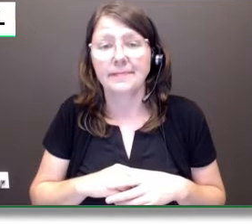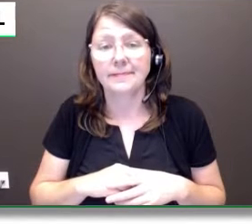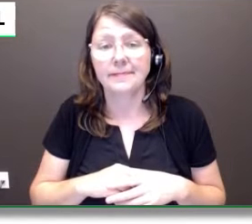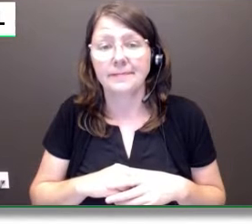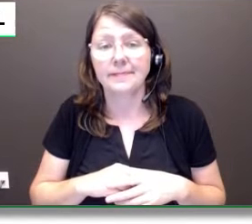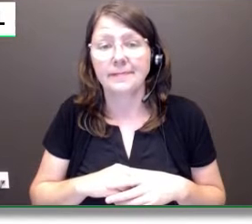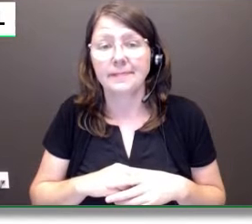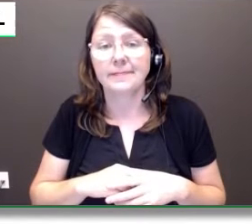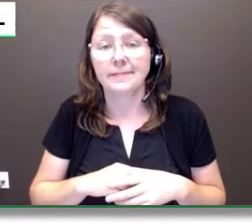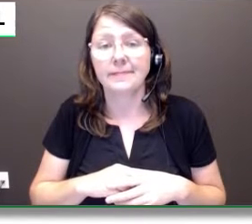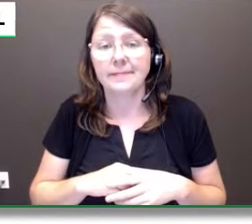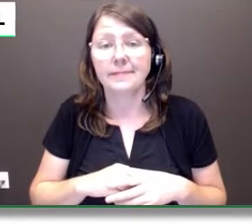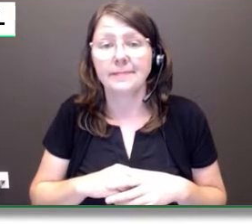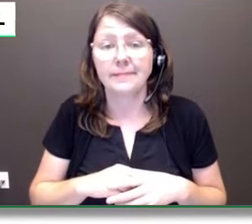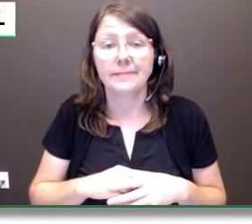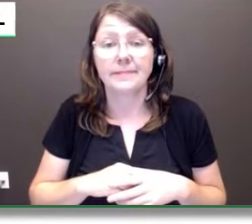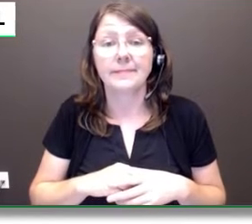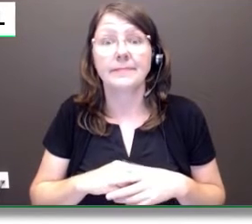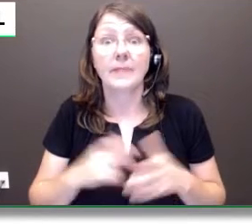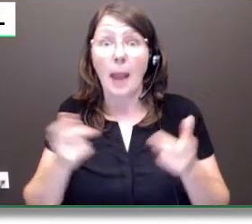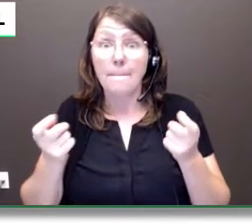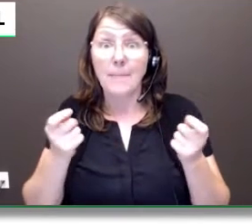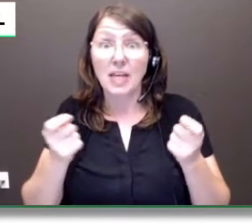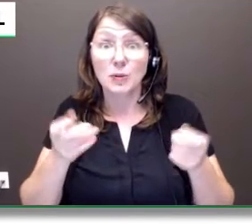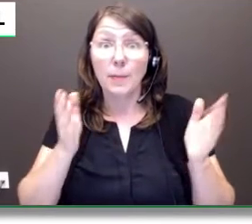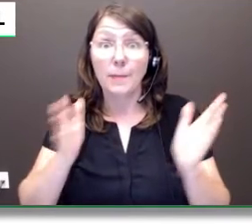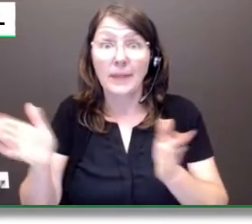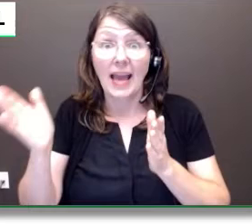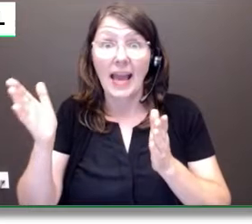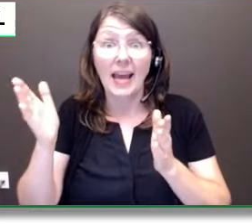say like management plans that have already been written for the next 10